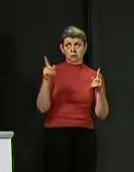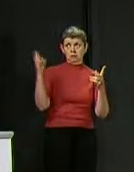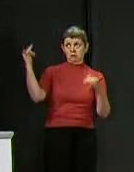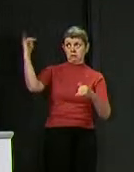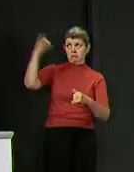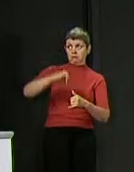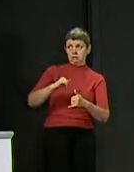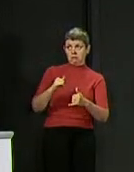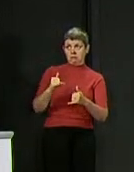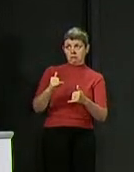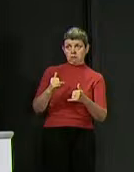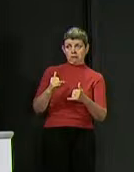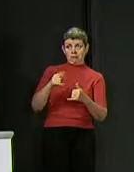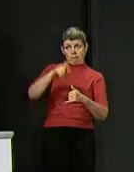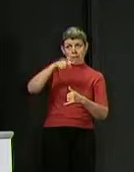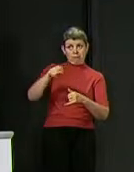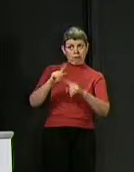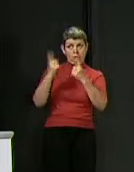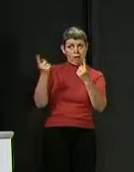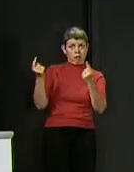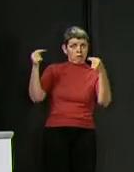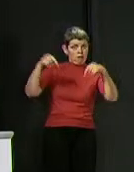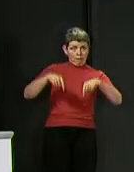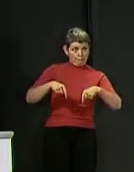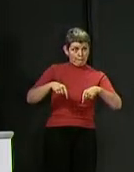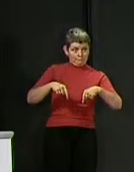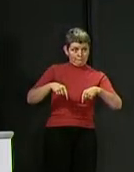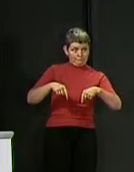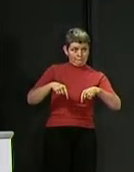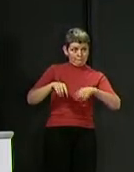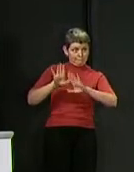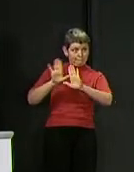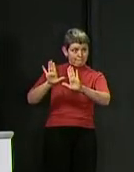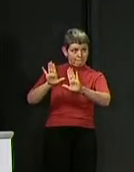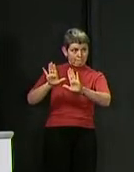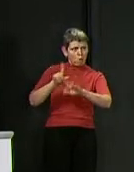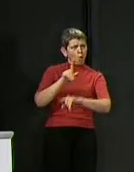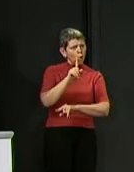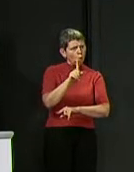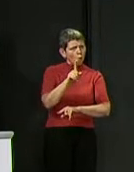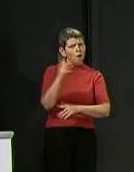and do you have the jurisdiction to do that? Or will they be allowed to take passengers